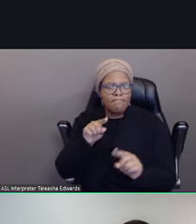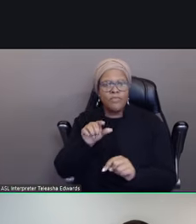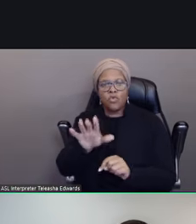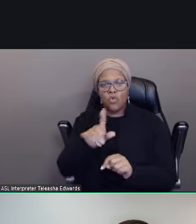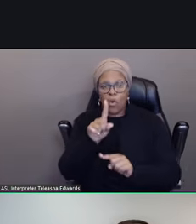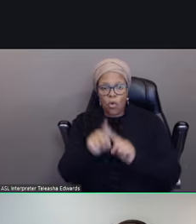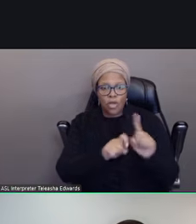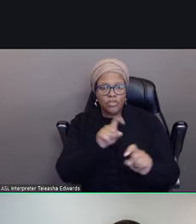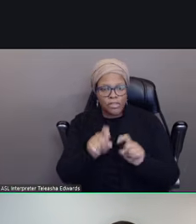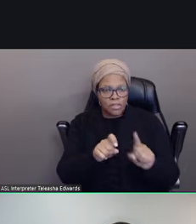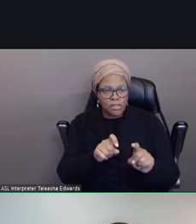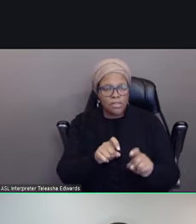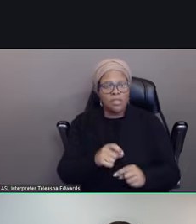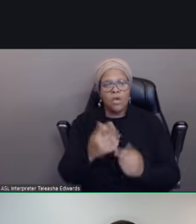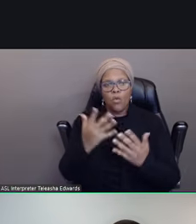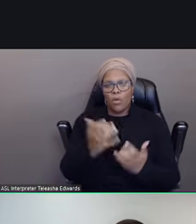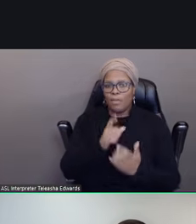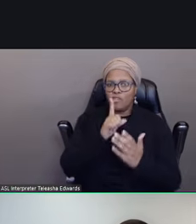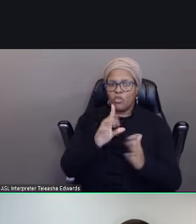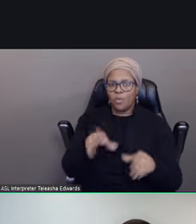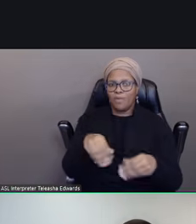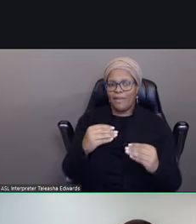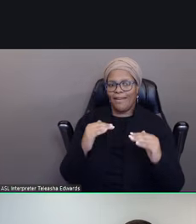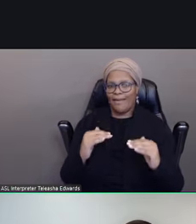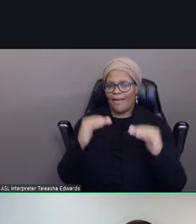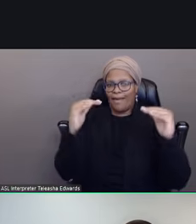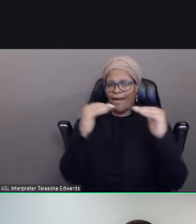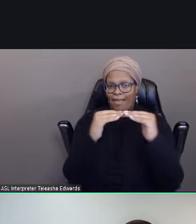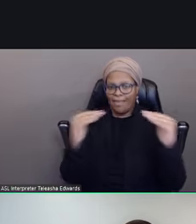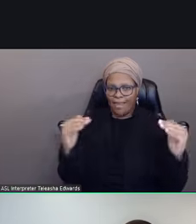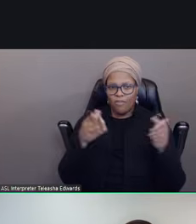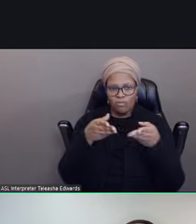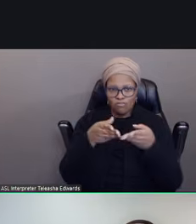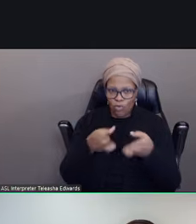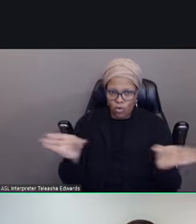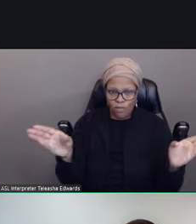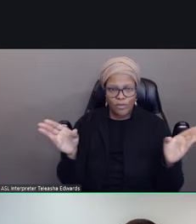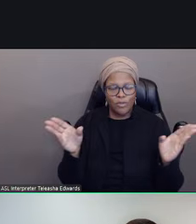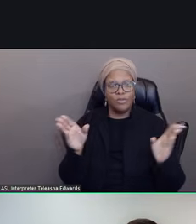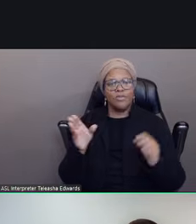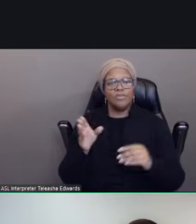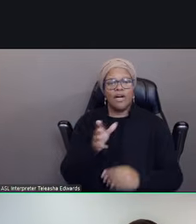want to make sure that we're providing a high-level overview of um the Rural Health Transformation